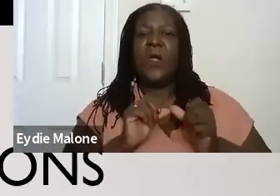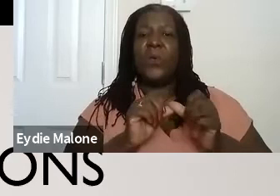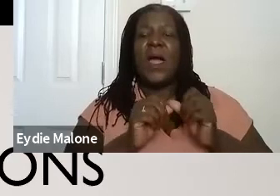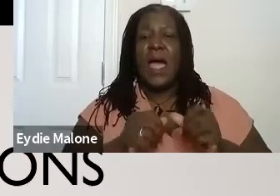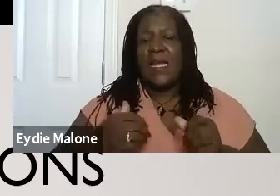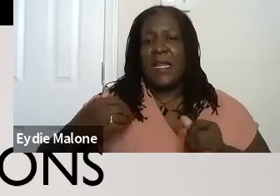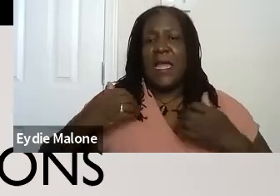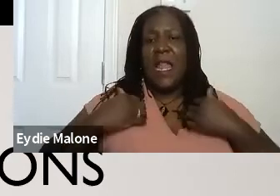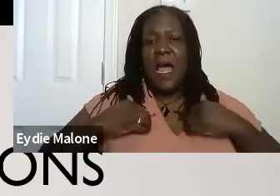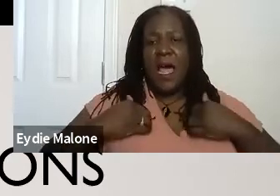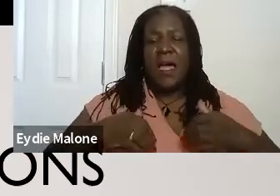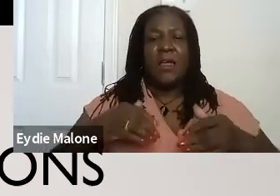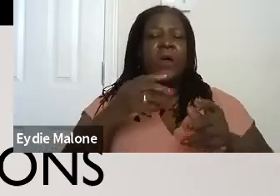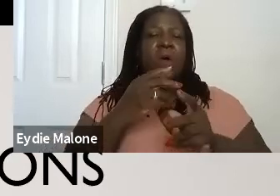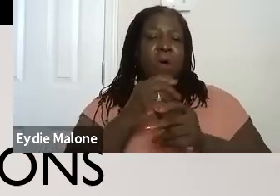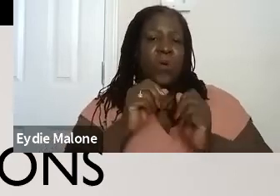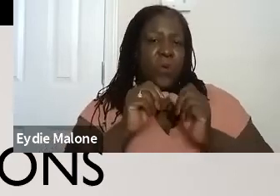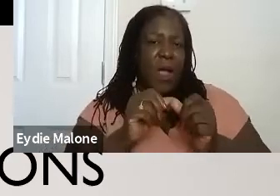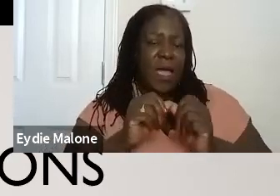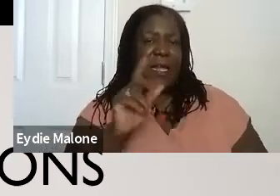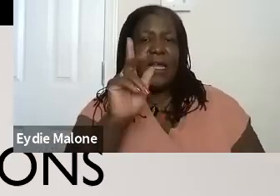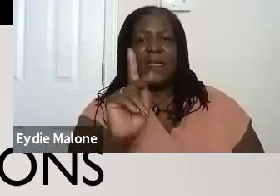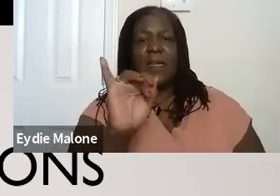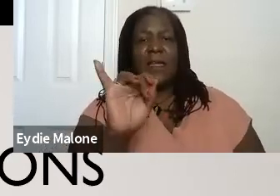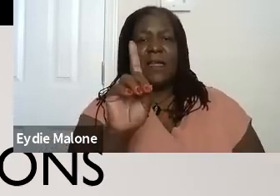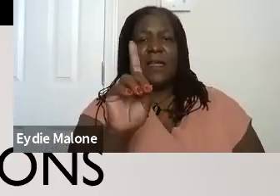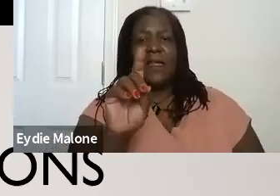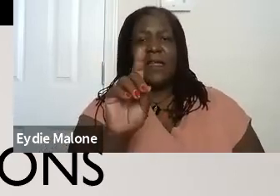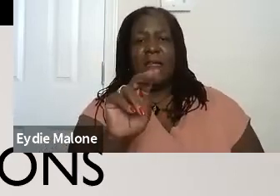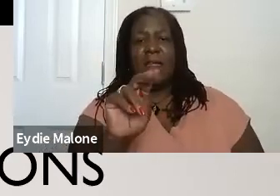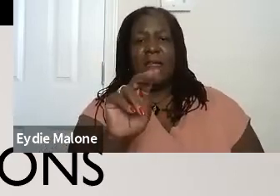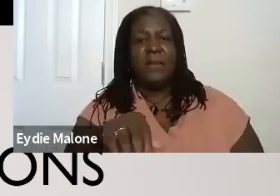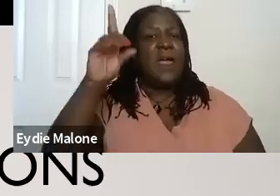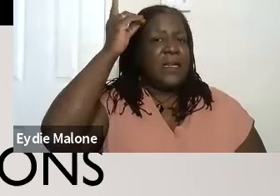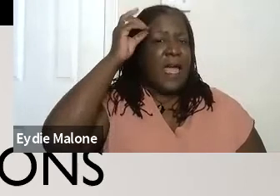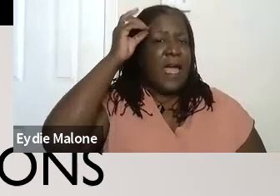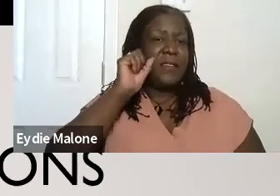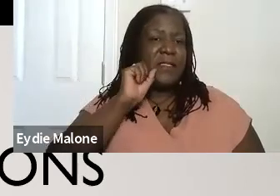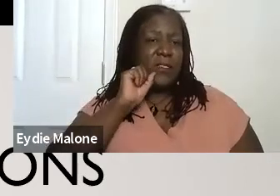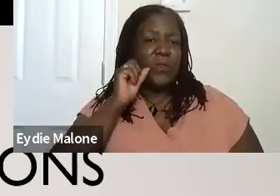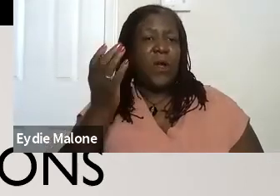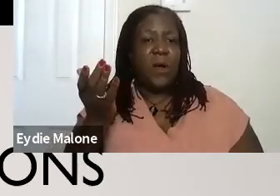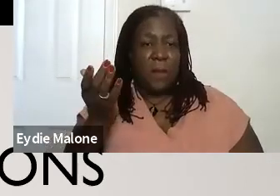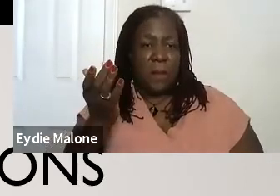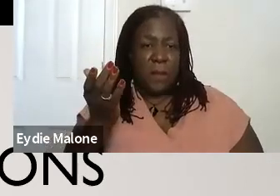and diabetes and specifically see Down Syndrome, immunocompromised states even being overweight